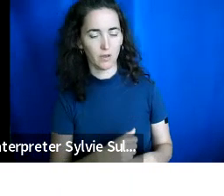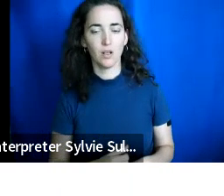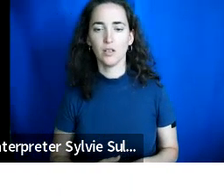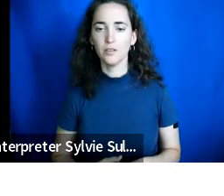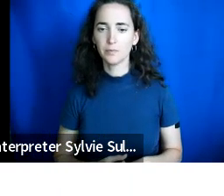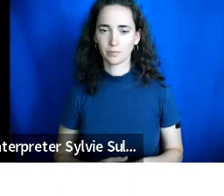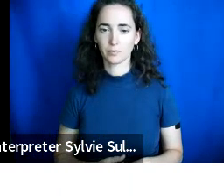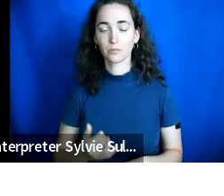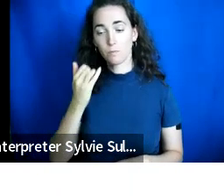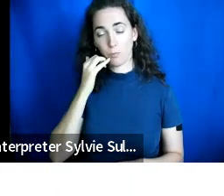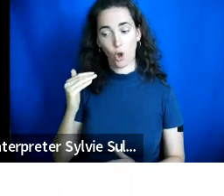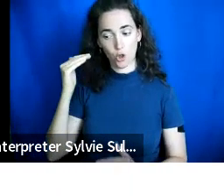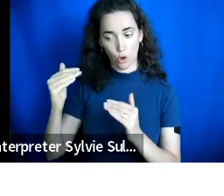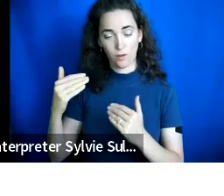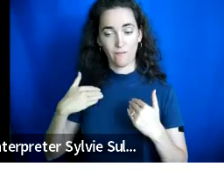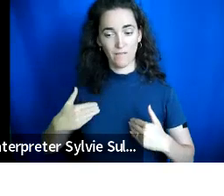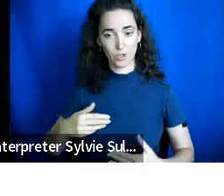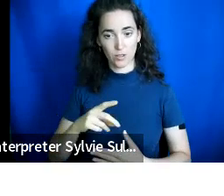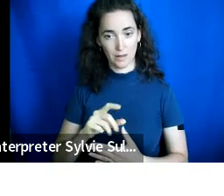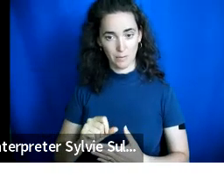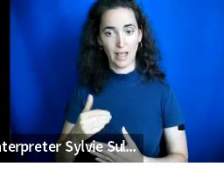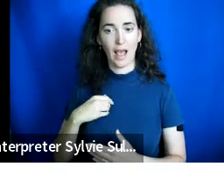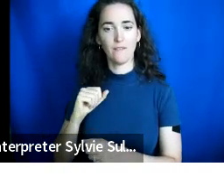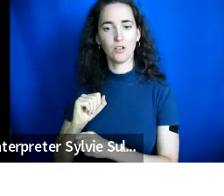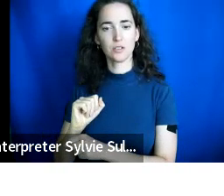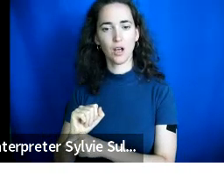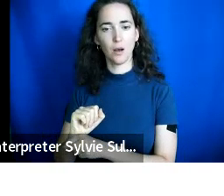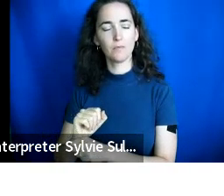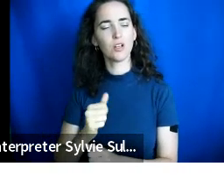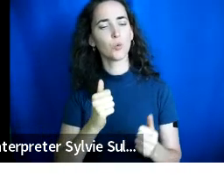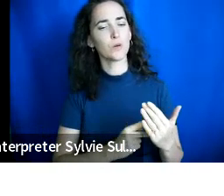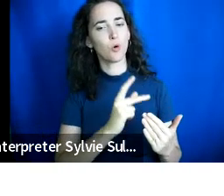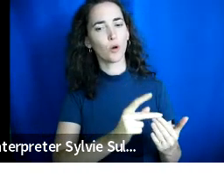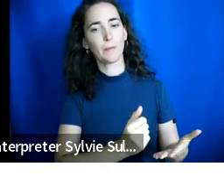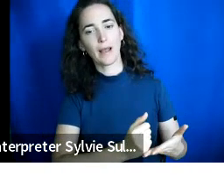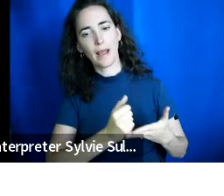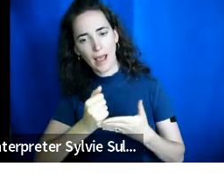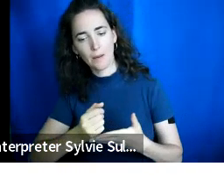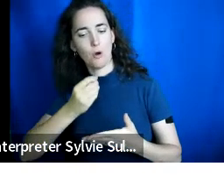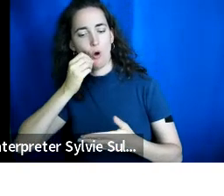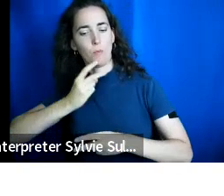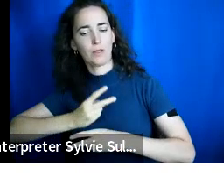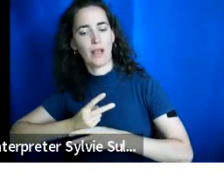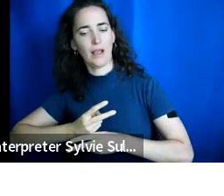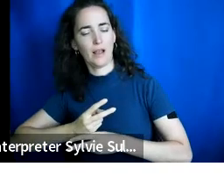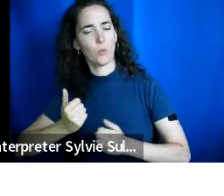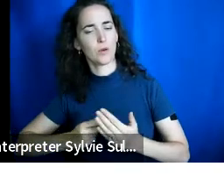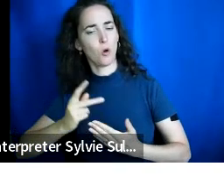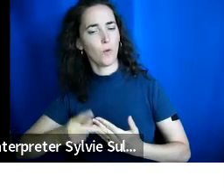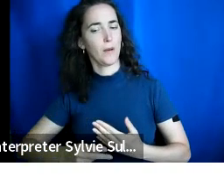If the physically disabled adult has a job which program would give them an aid to help with at home Care?